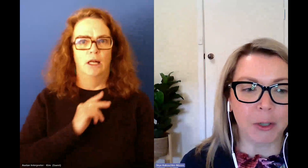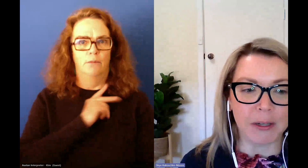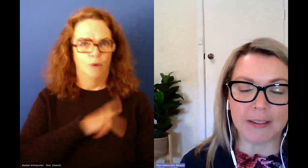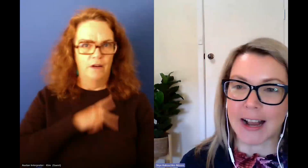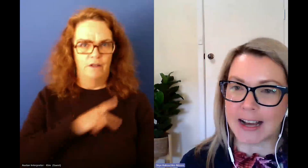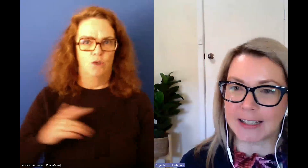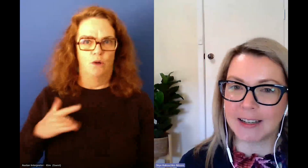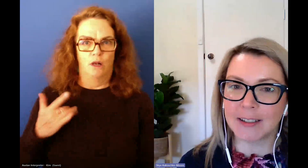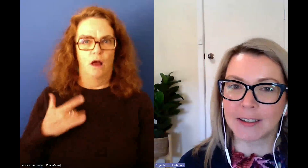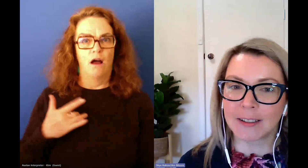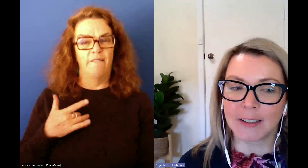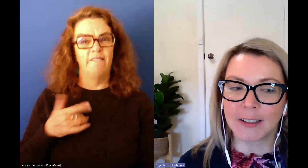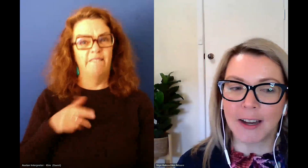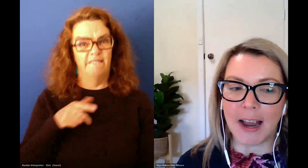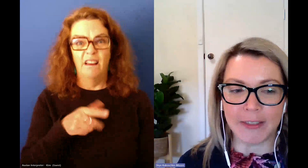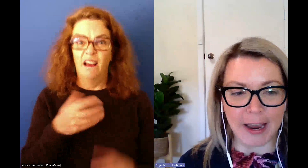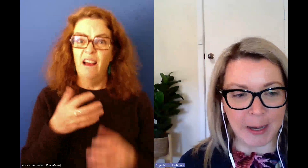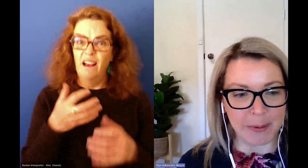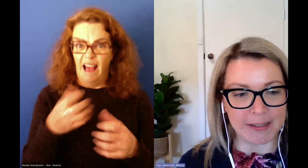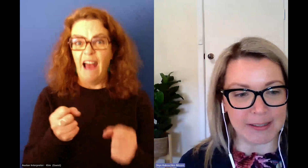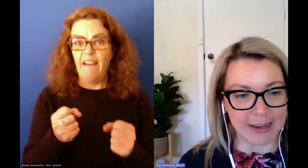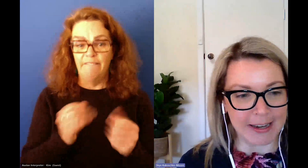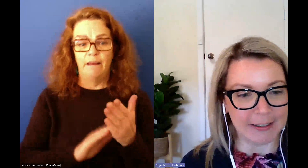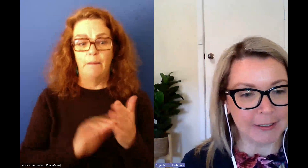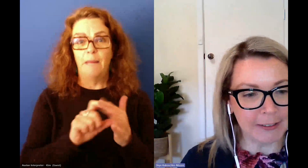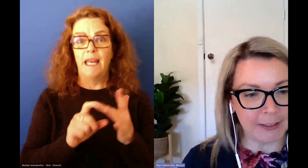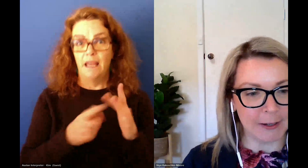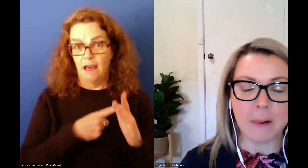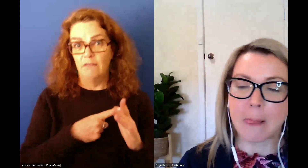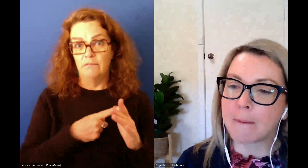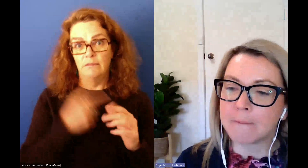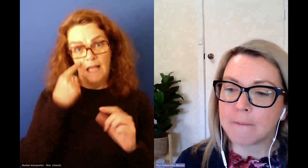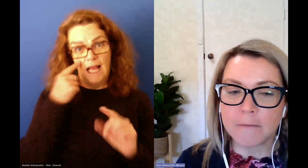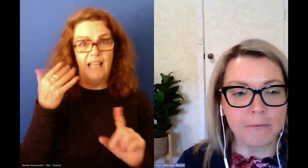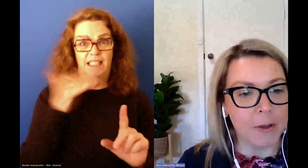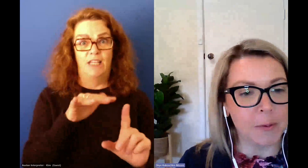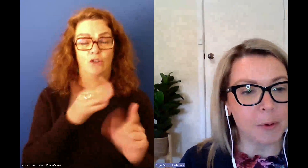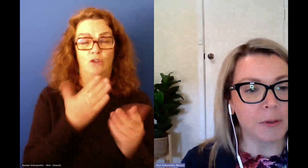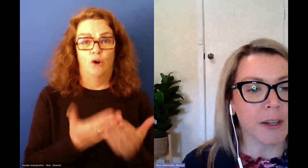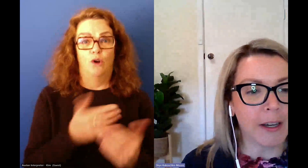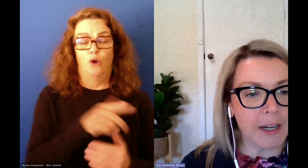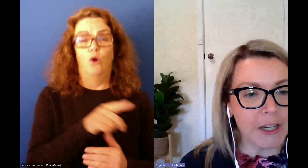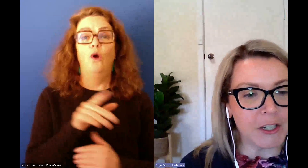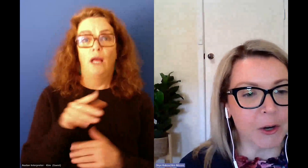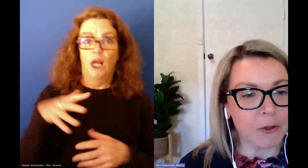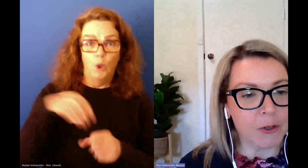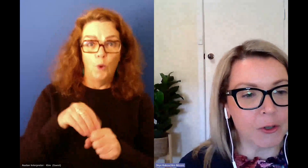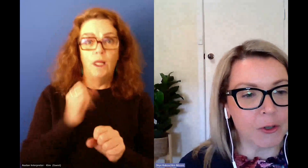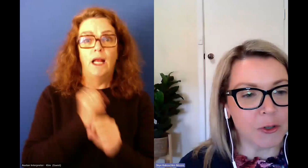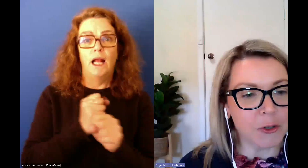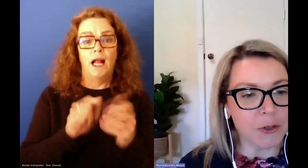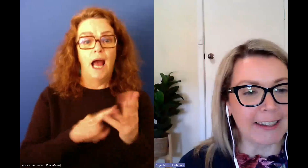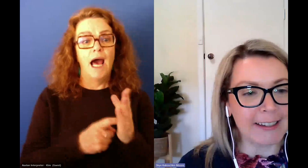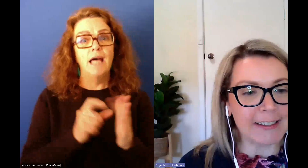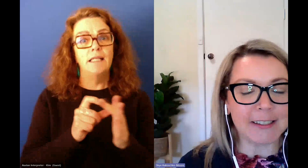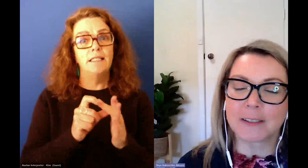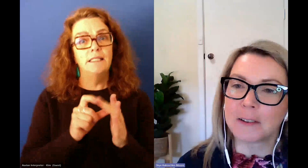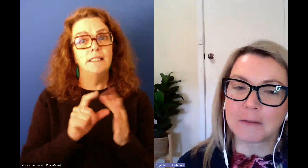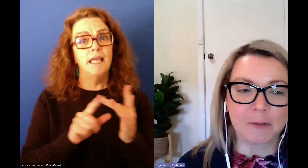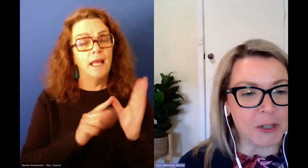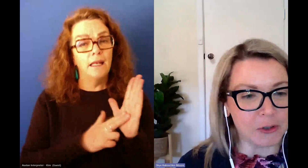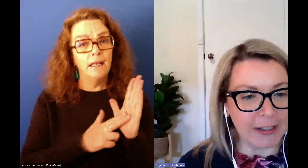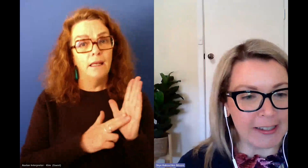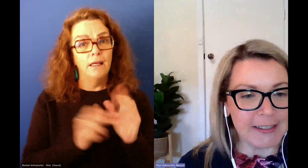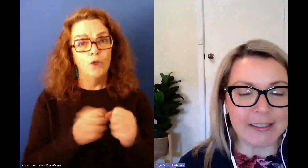including The Guardian and the ABC. Furthermore she contributed as a delegate from Australia's